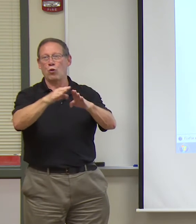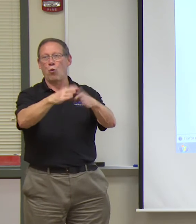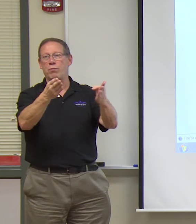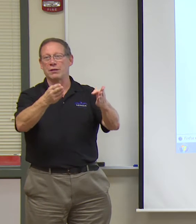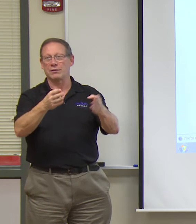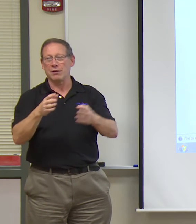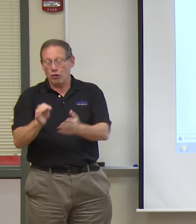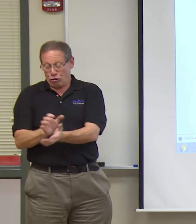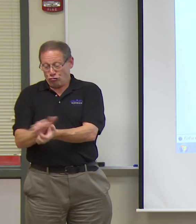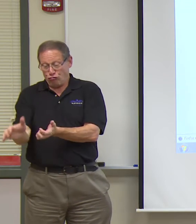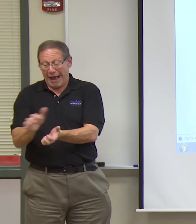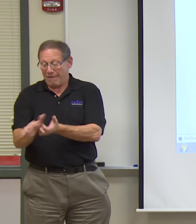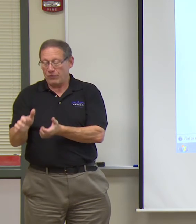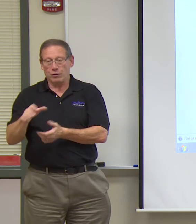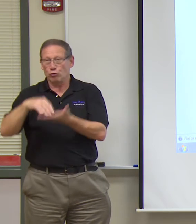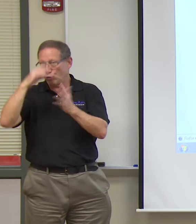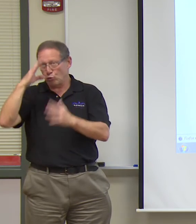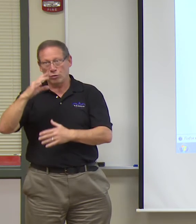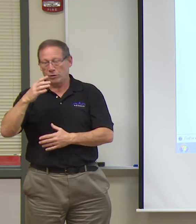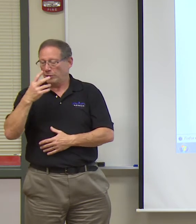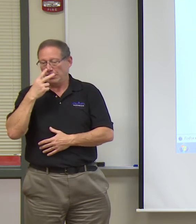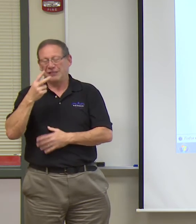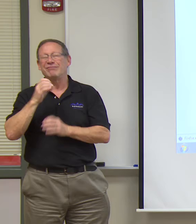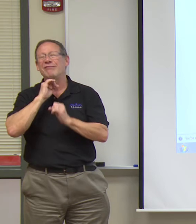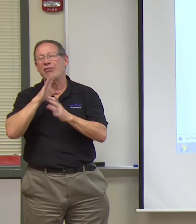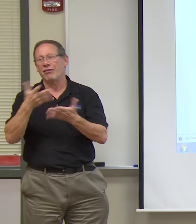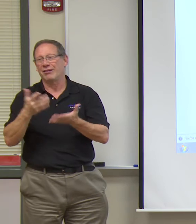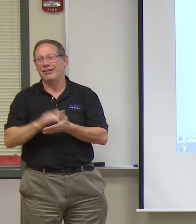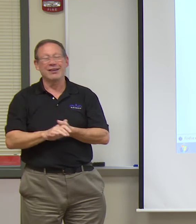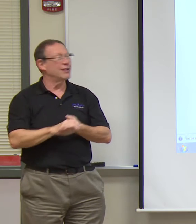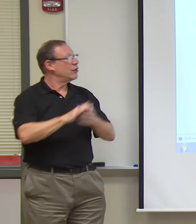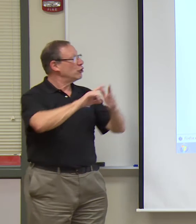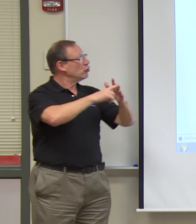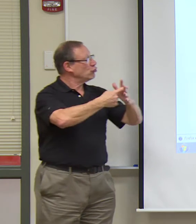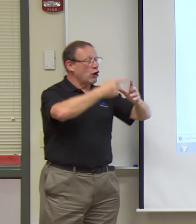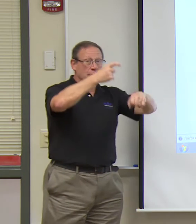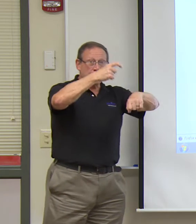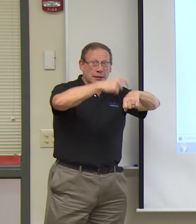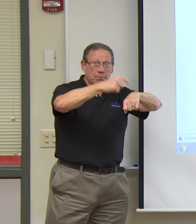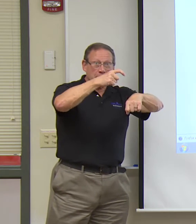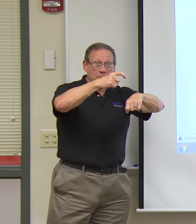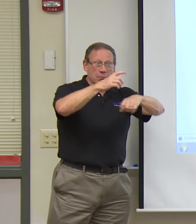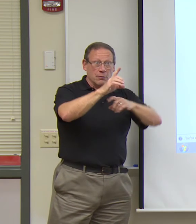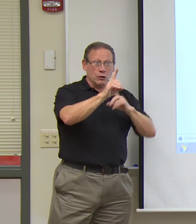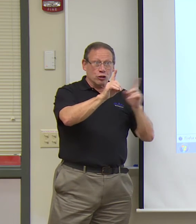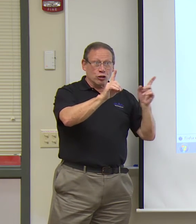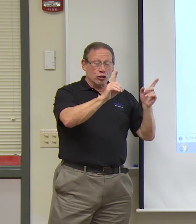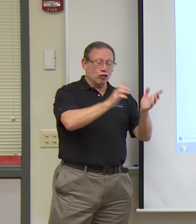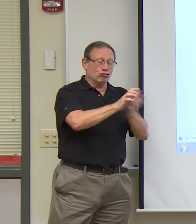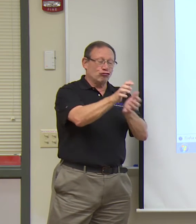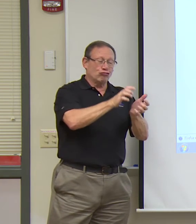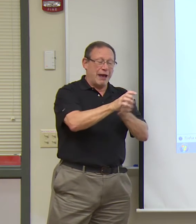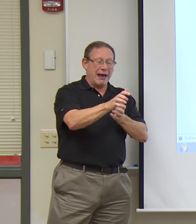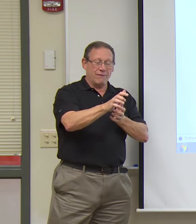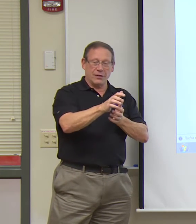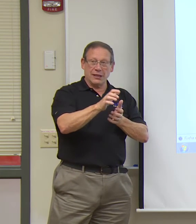Also, a start time and draft or publish status goes up to the highest level.